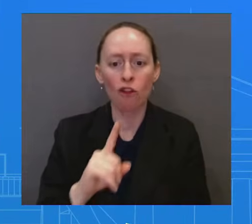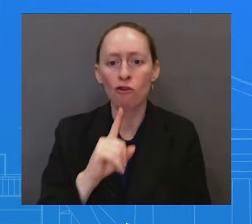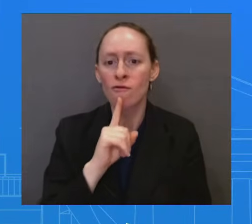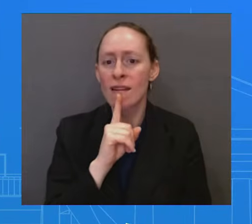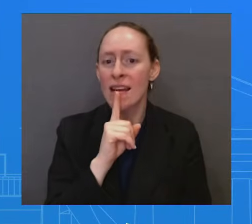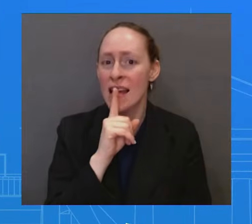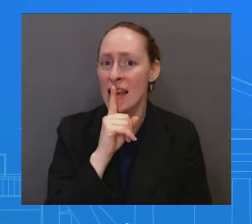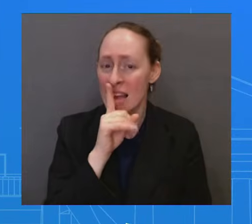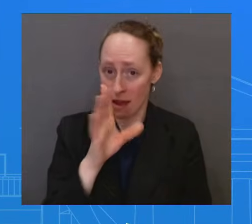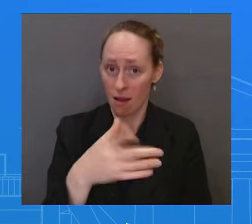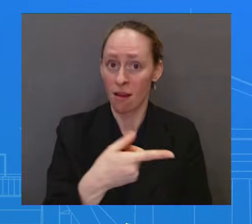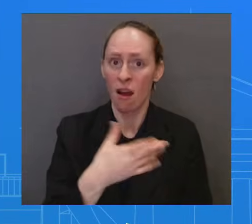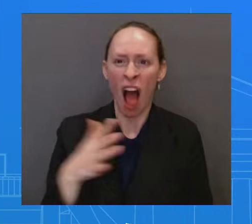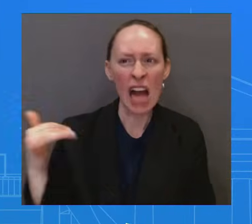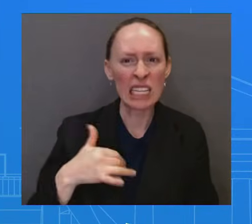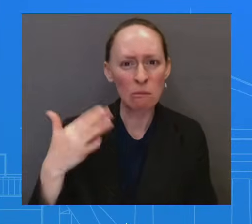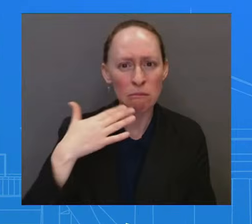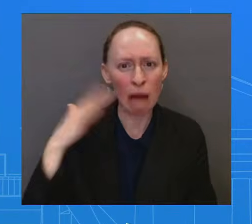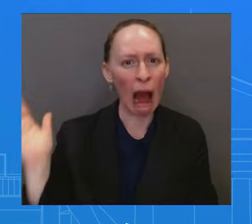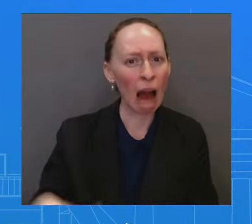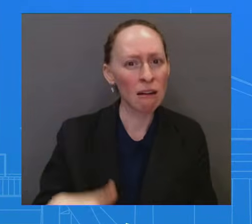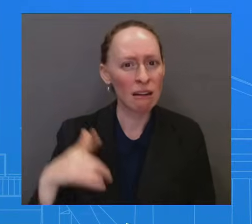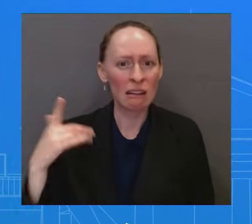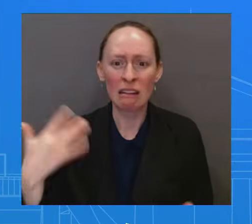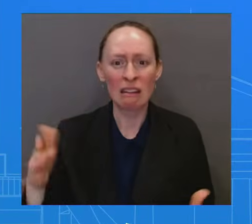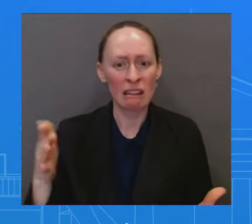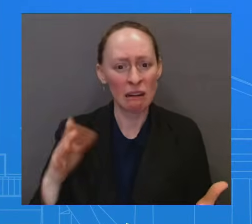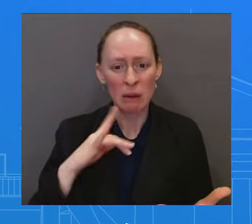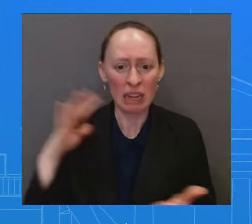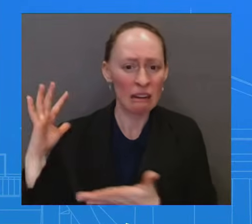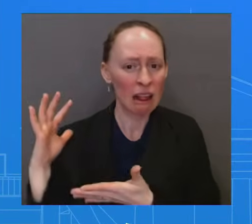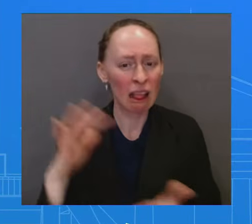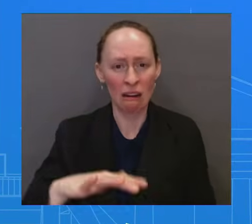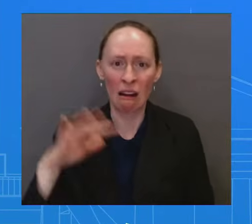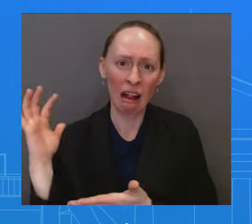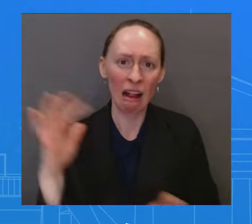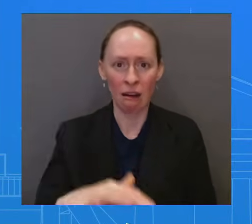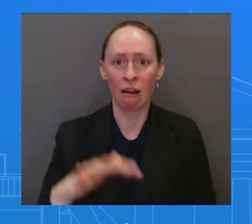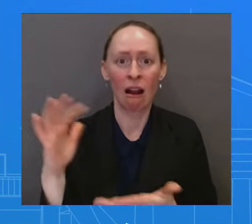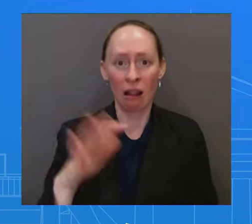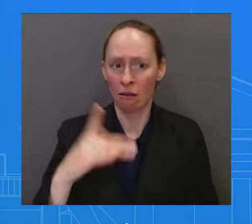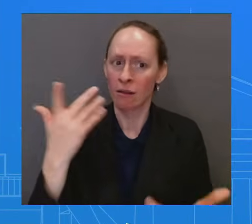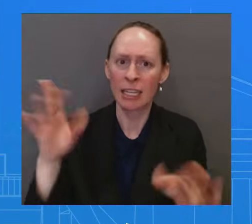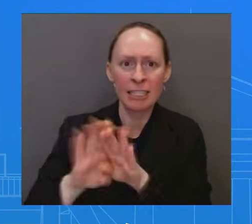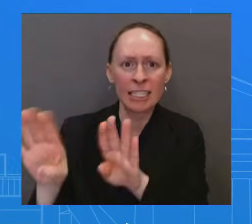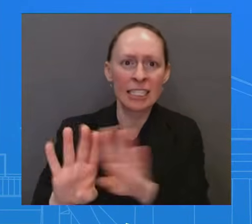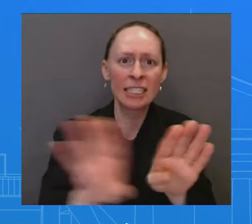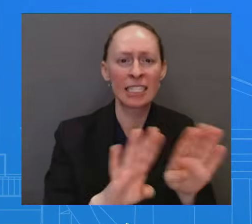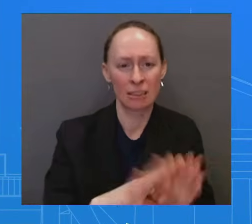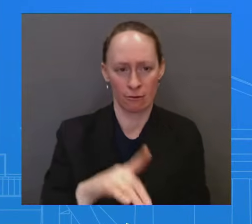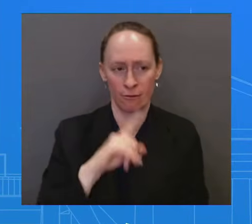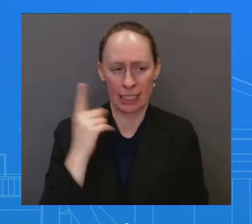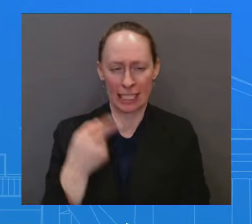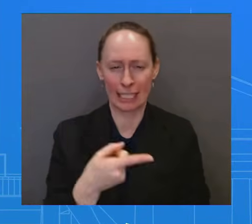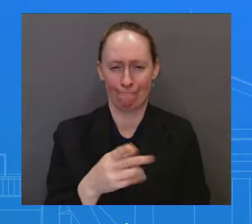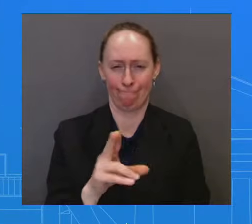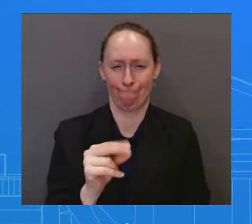we've talked to the Mexicans routinely about the flow of fentanyl and other narcotics and trafficking of drugs across the border.